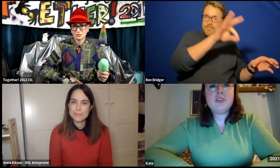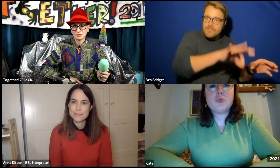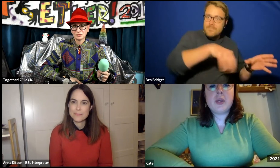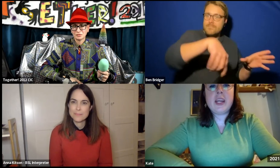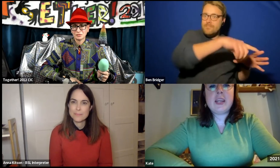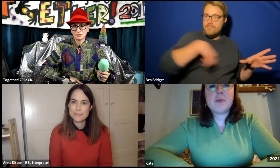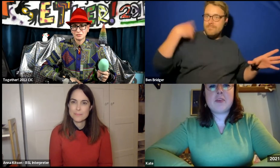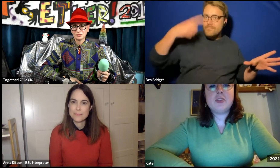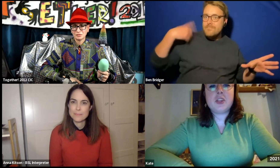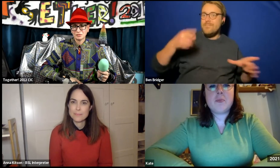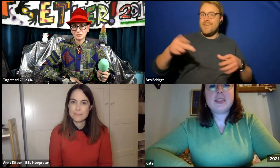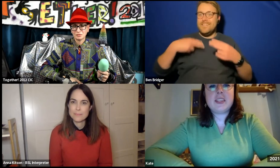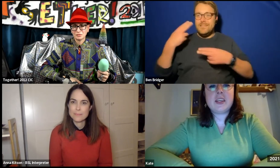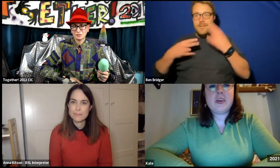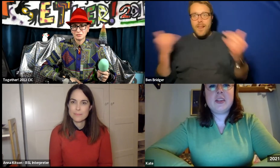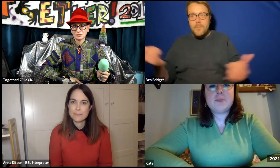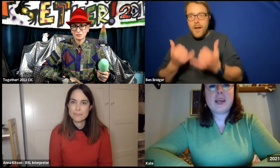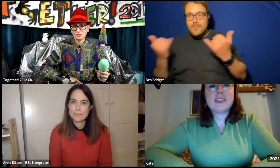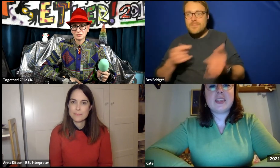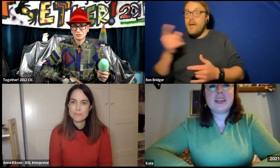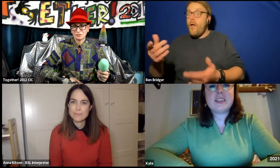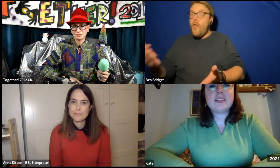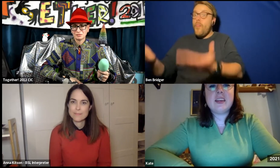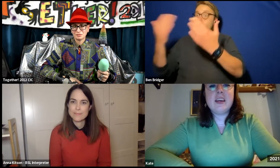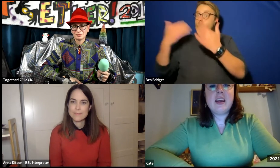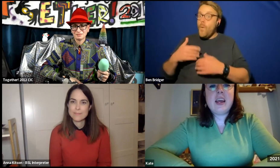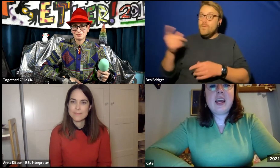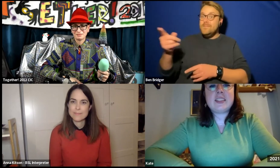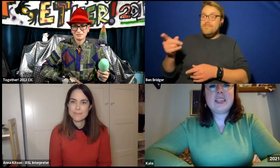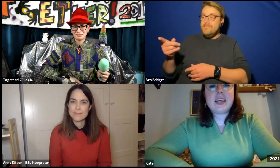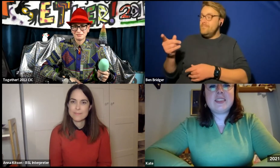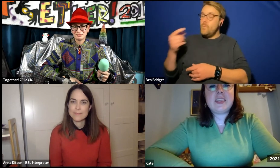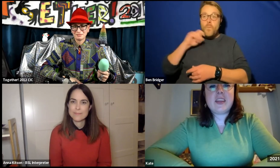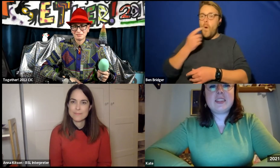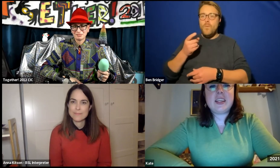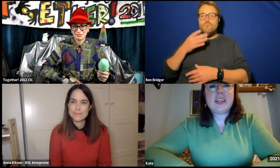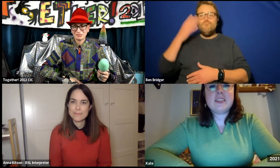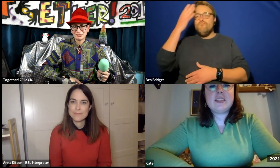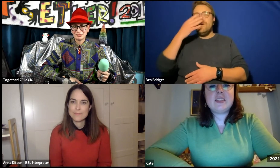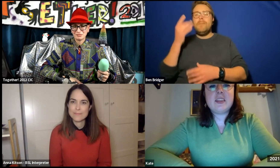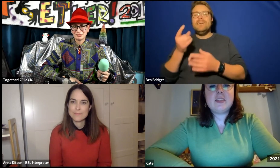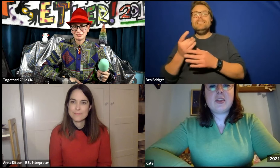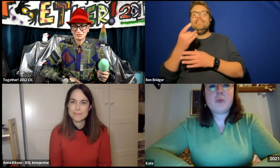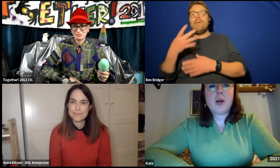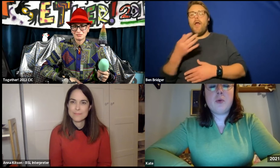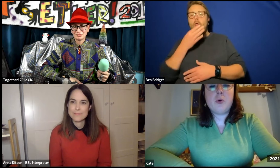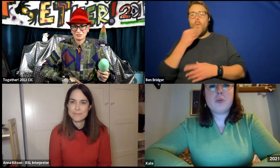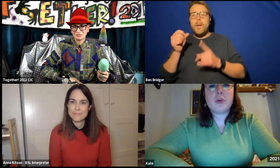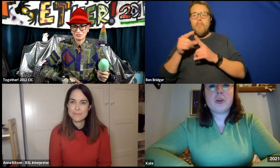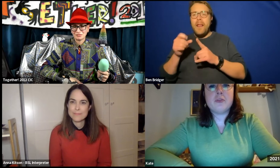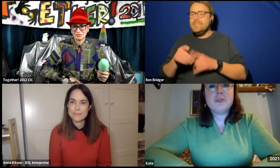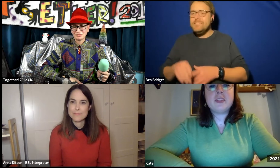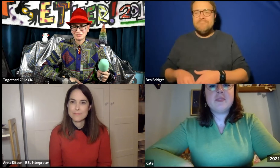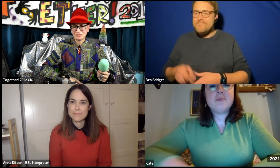dream of consuming Single-use plastics As they dance in their seats To the well-worn grooves.